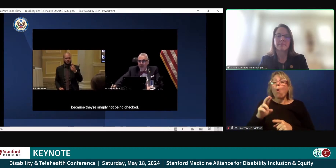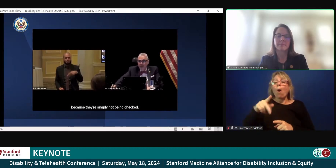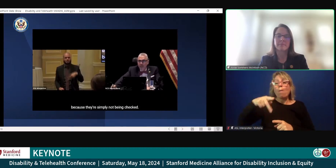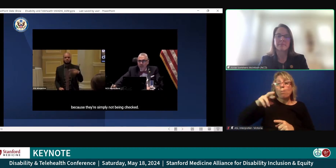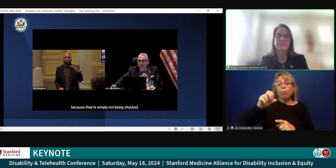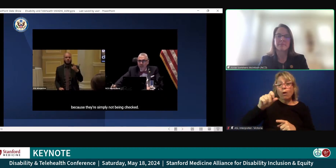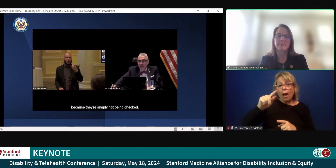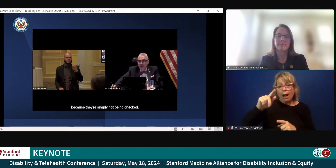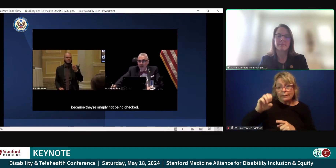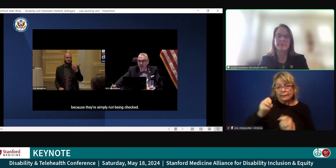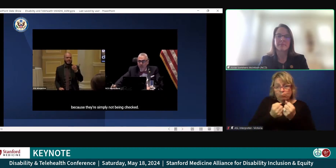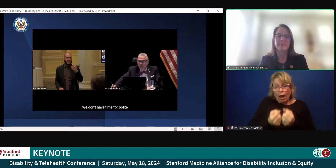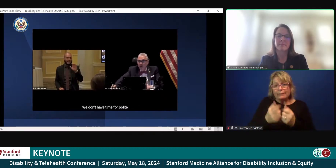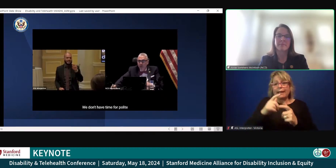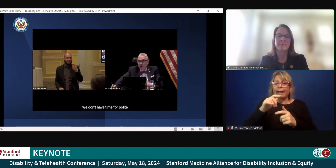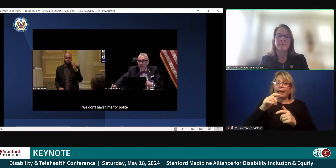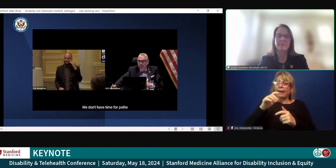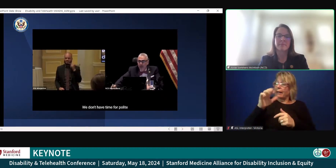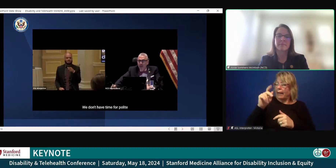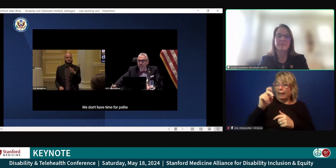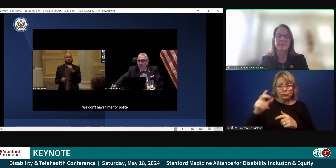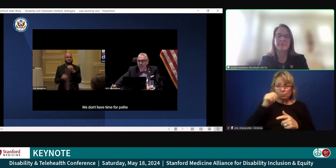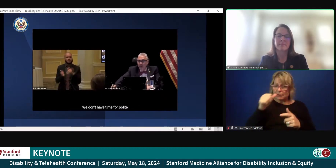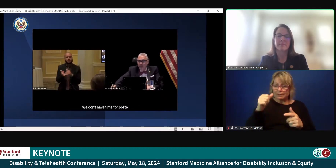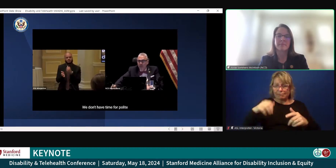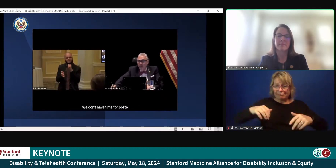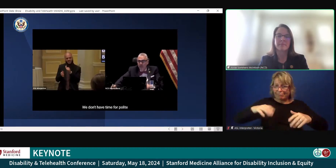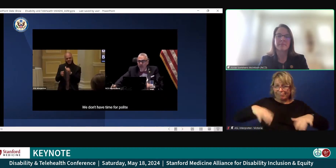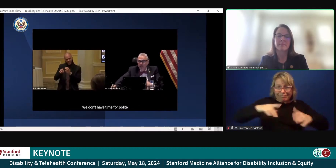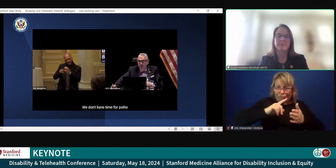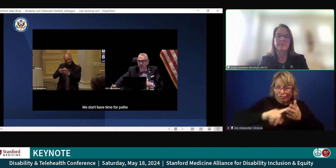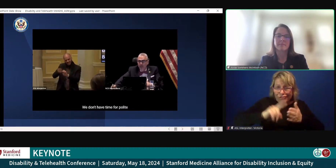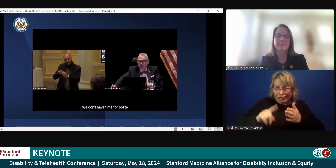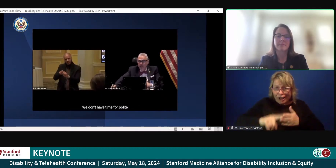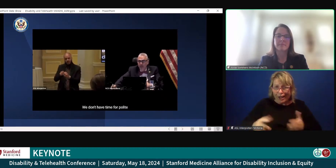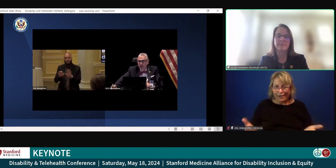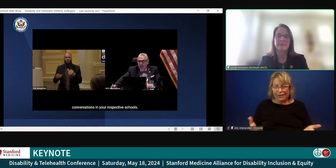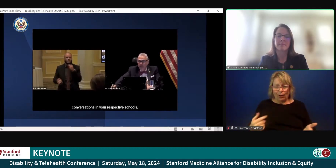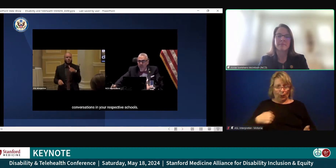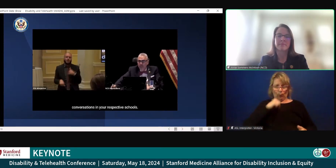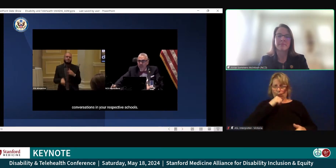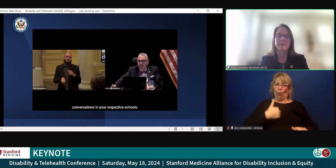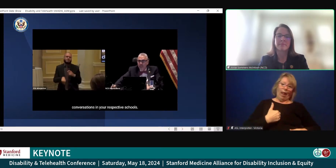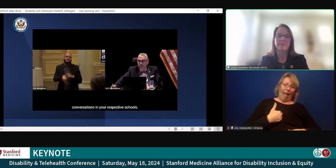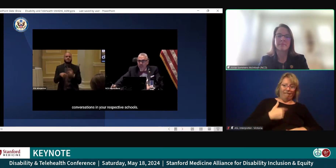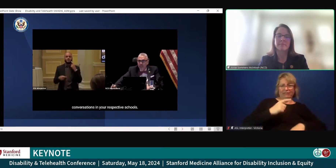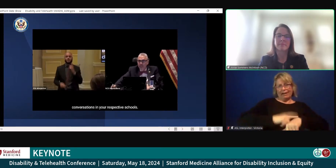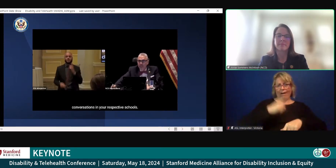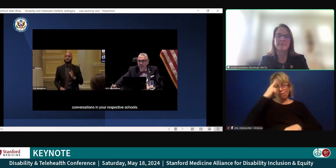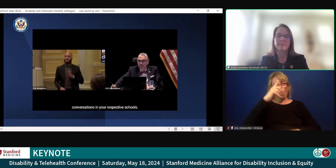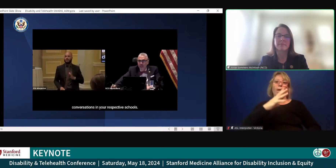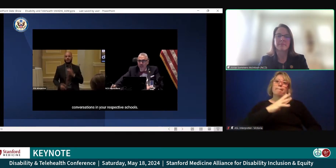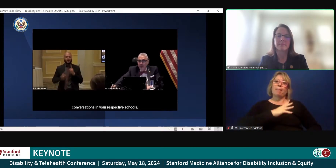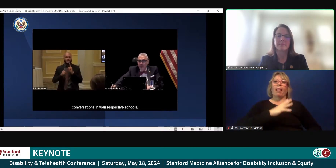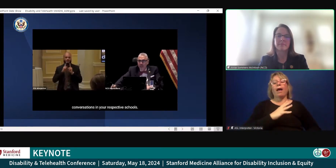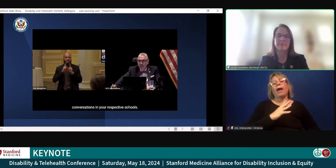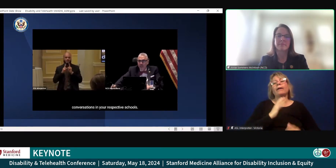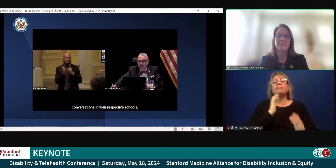because of simply not being checked. We don't have time for polite conversations,